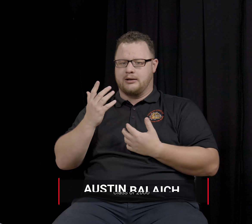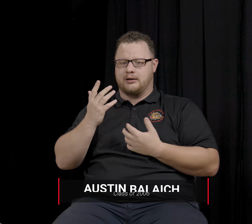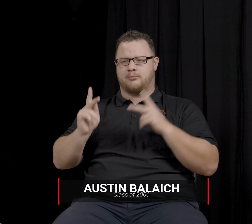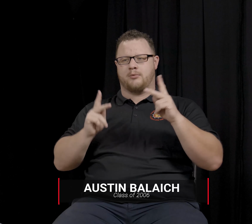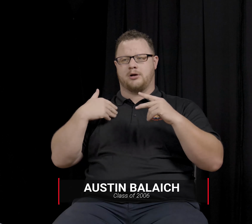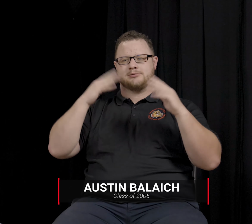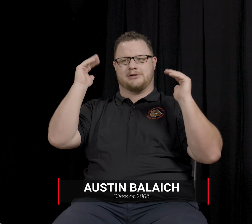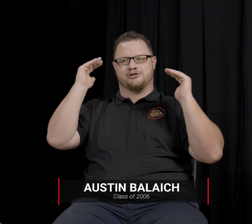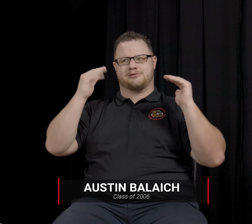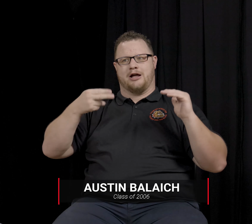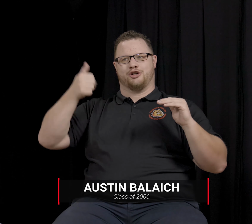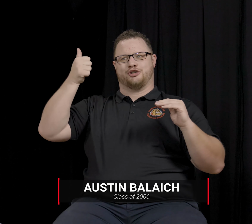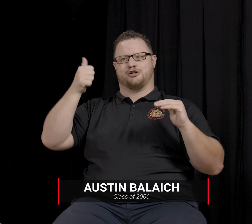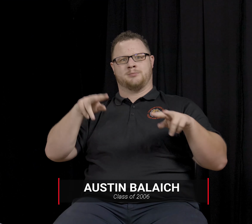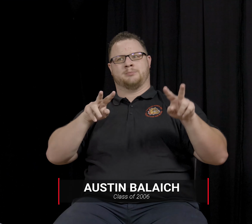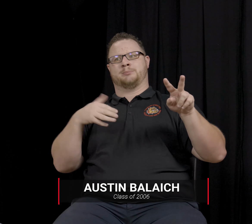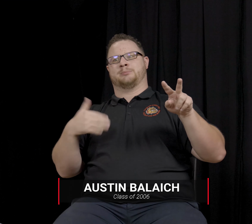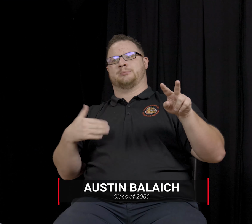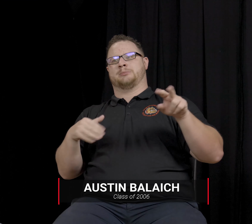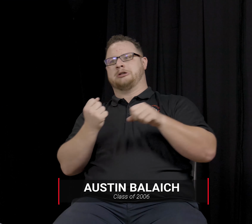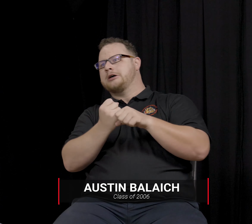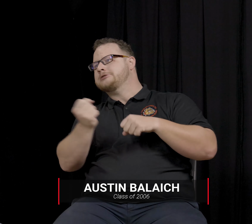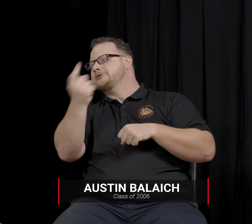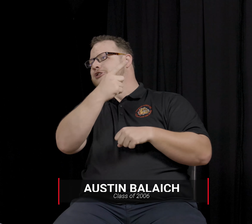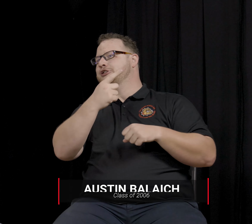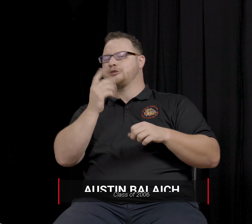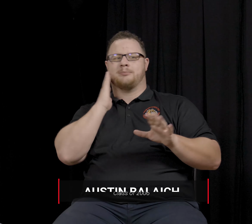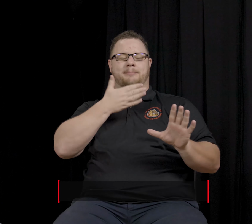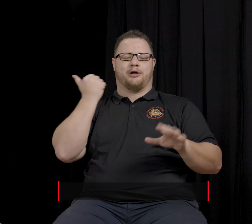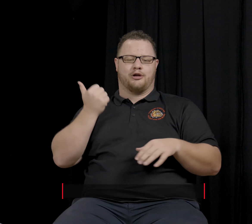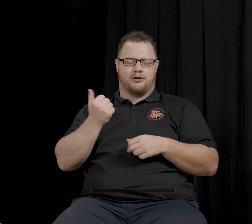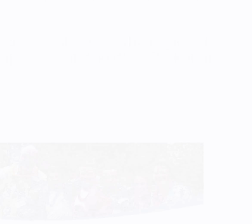When we got back people had raised their expectations. The next year we had to be even better.